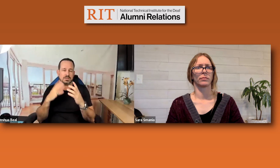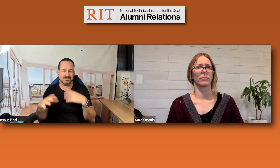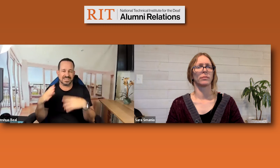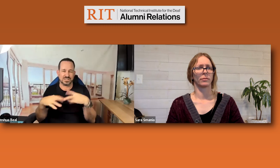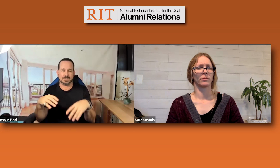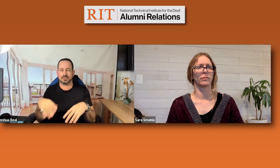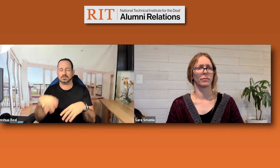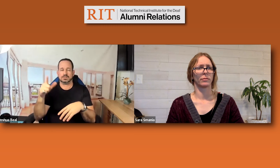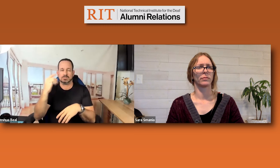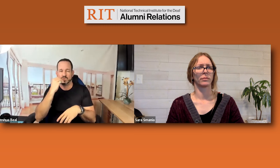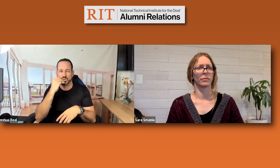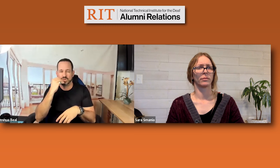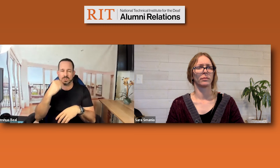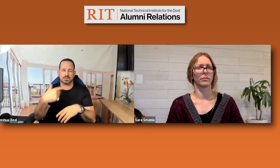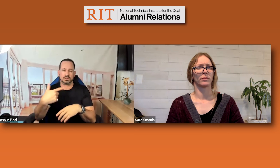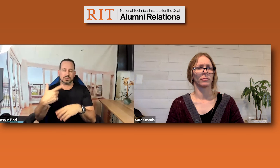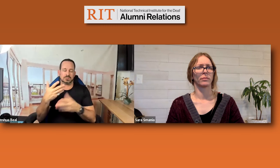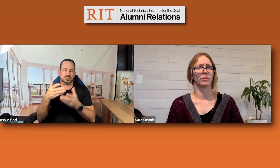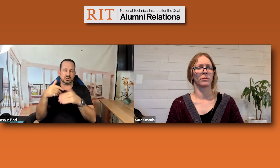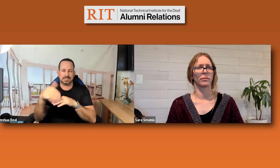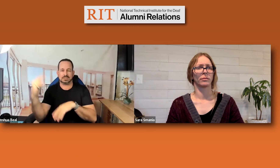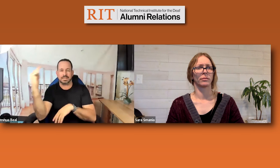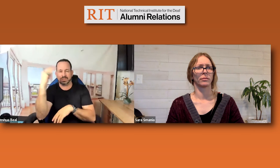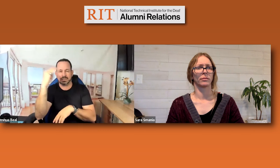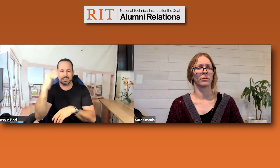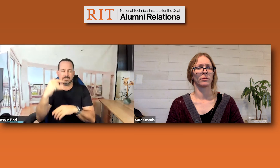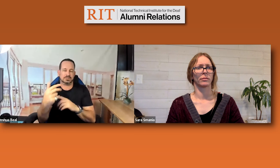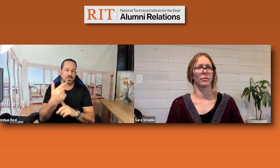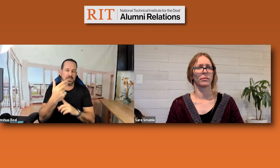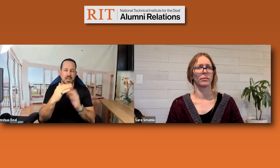They can include things that your hotel, your clothing.